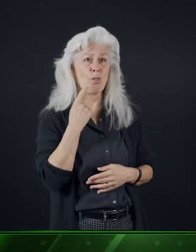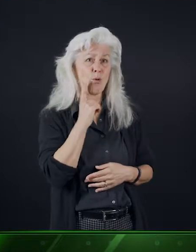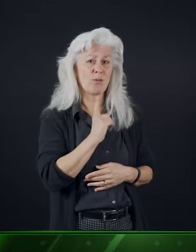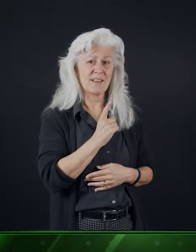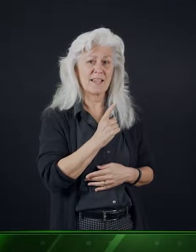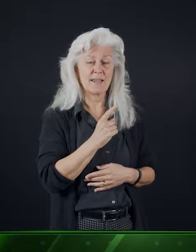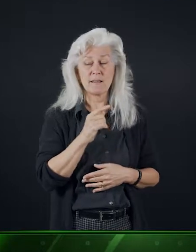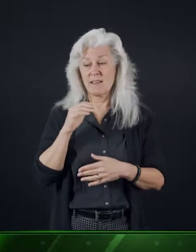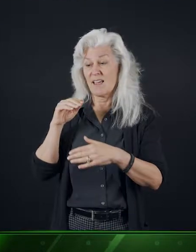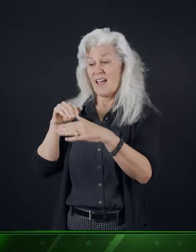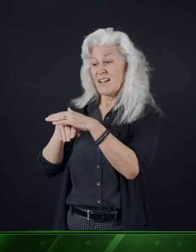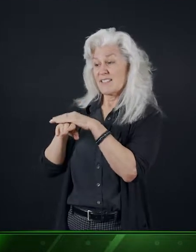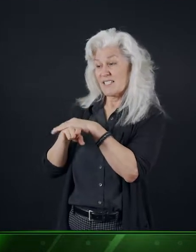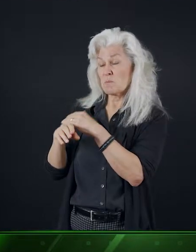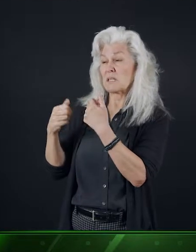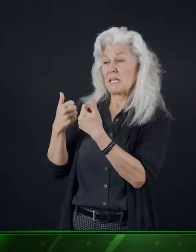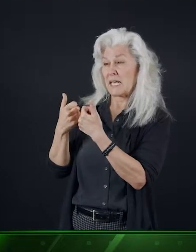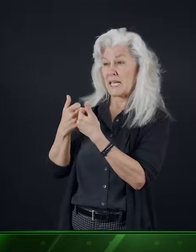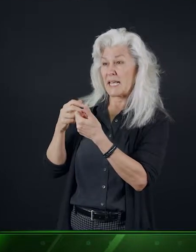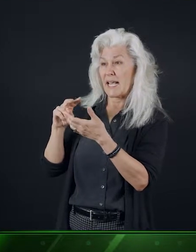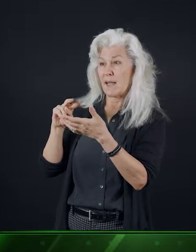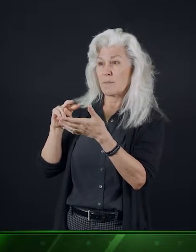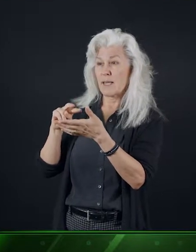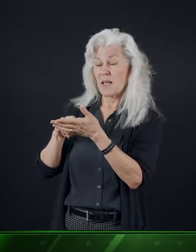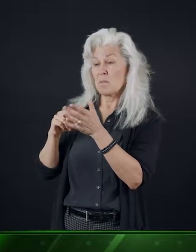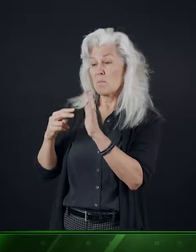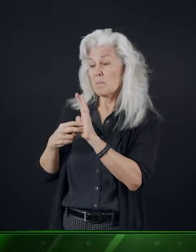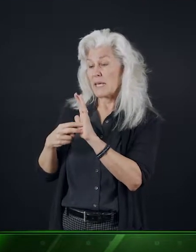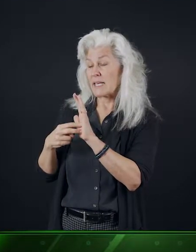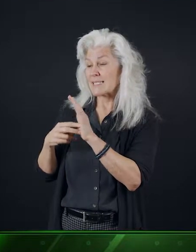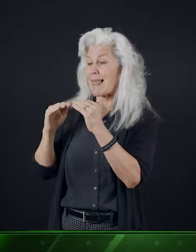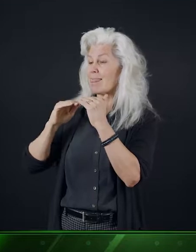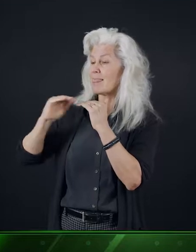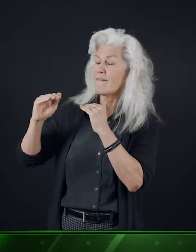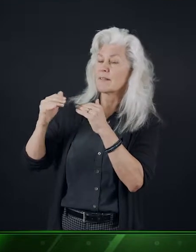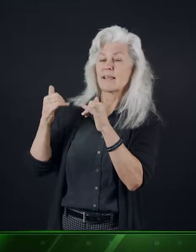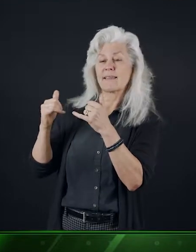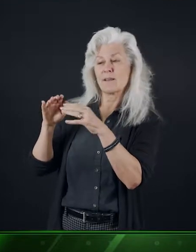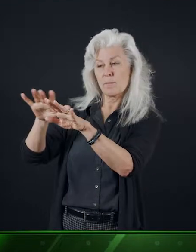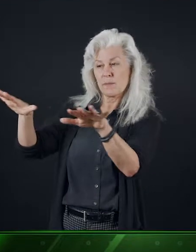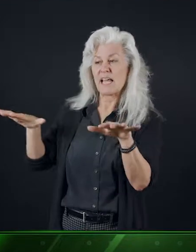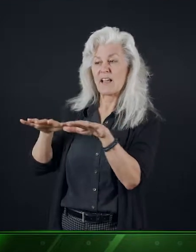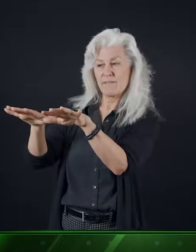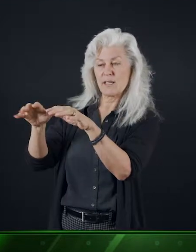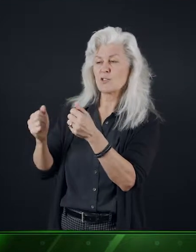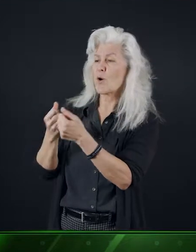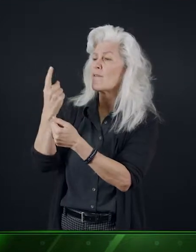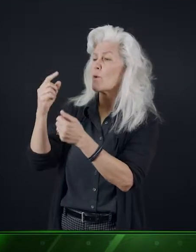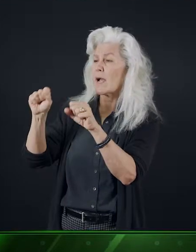Accessibility in gaming means levelling the playing field so everybody can play together.